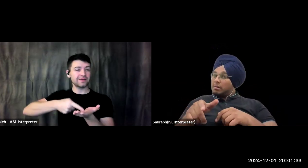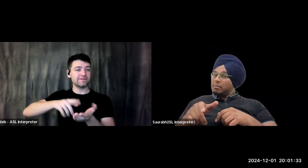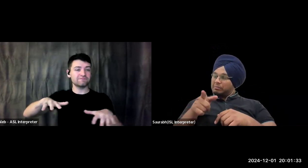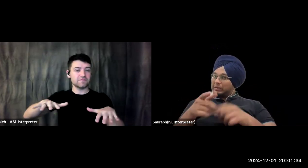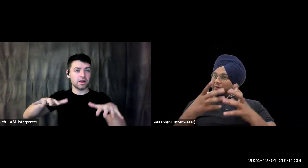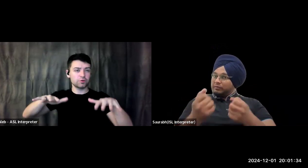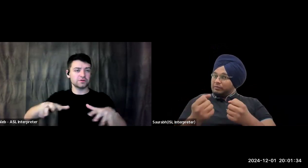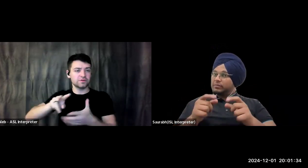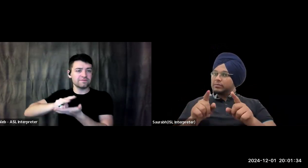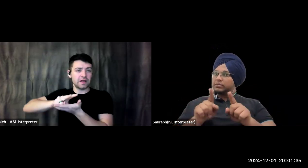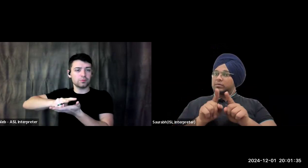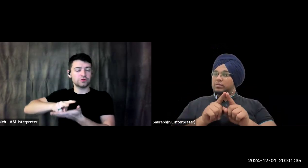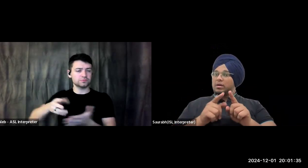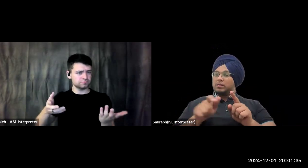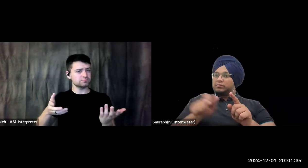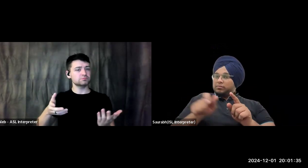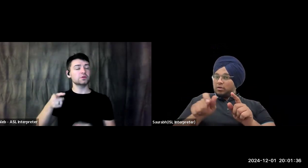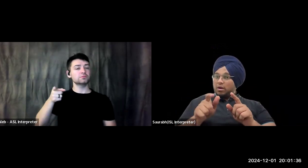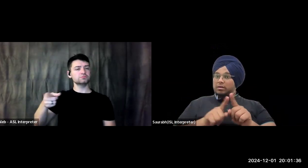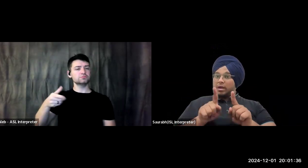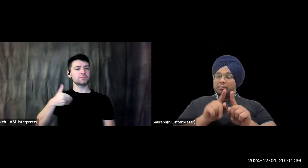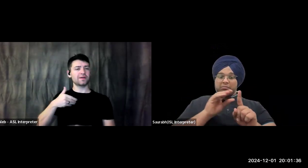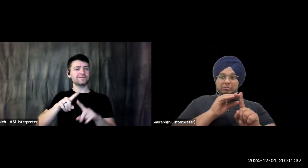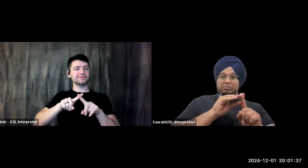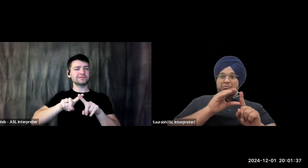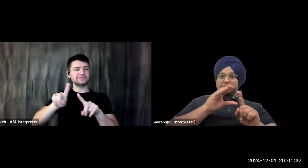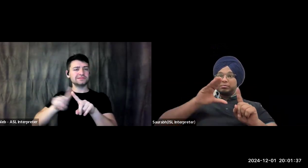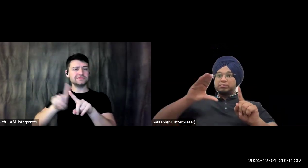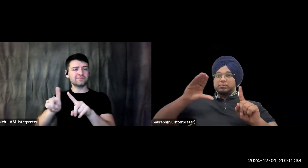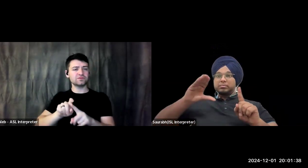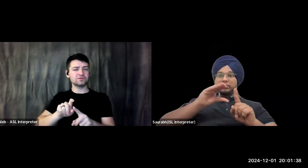variation in how it vibrates to indicate